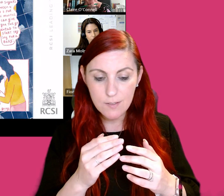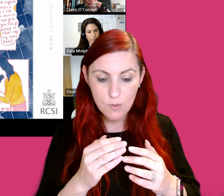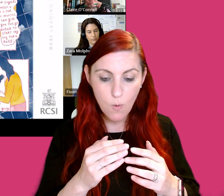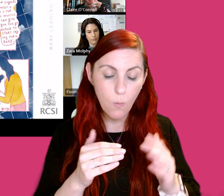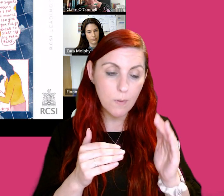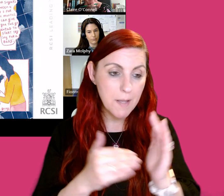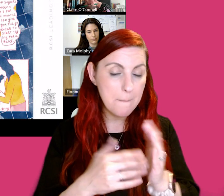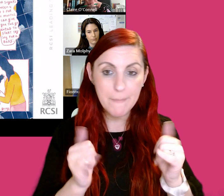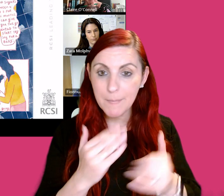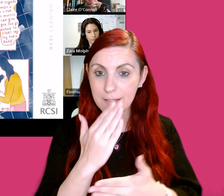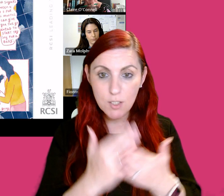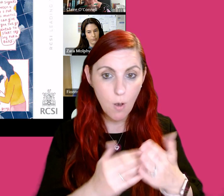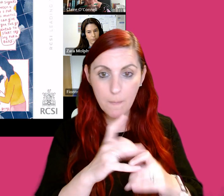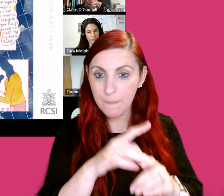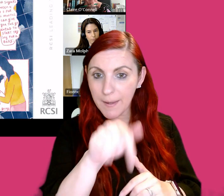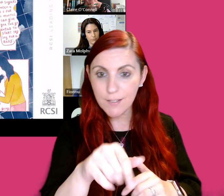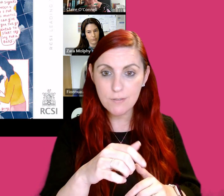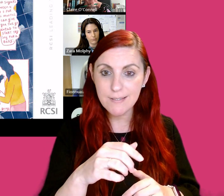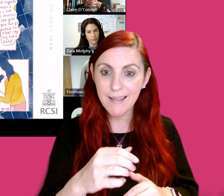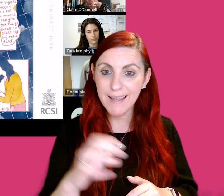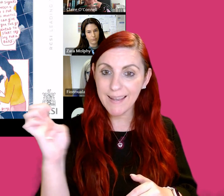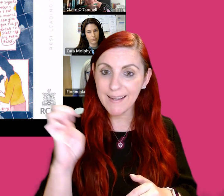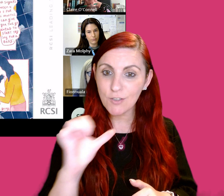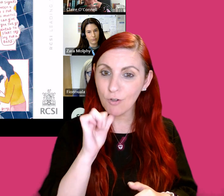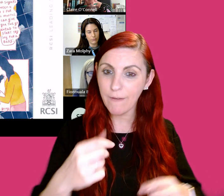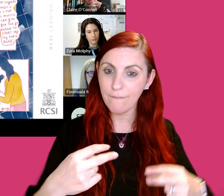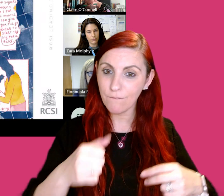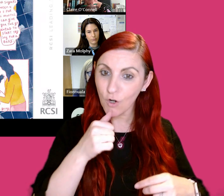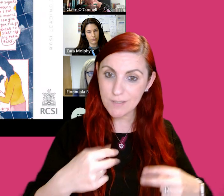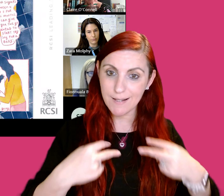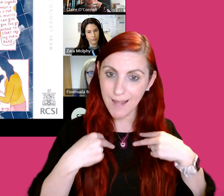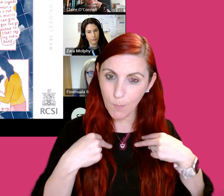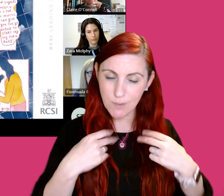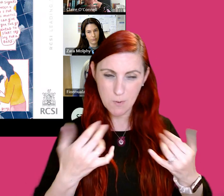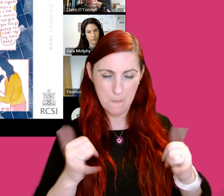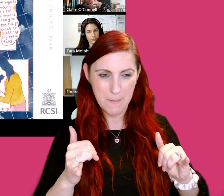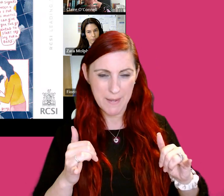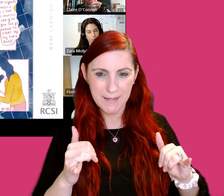don't speak English is not their main language so they may not uh they may not and you know